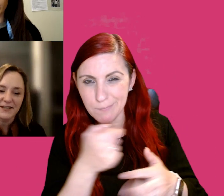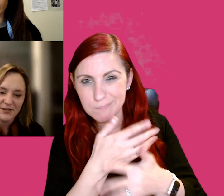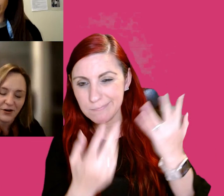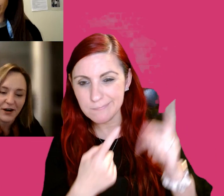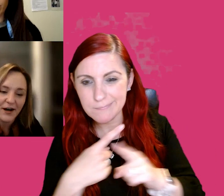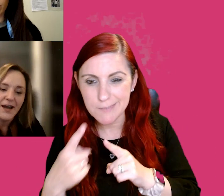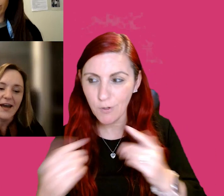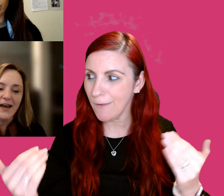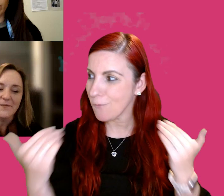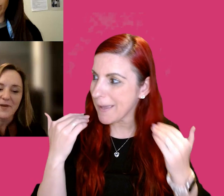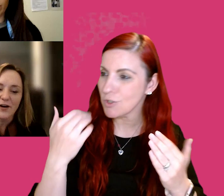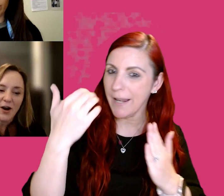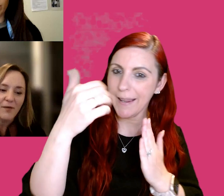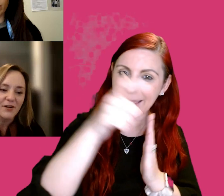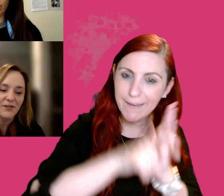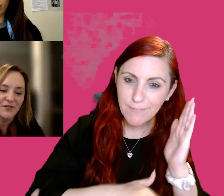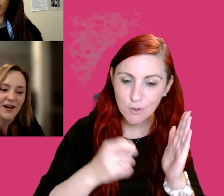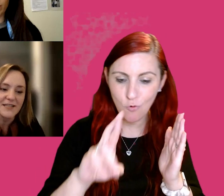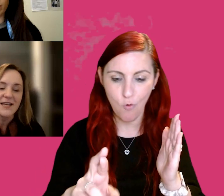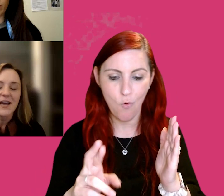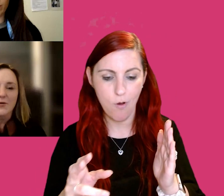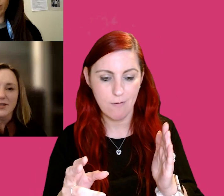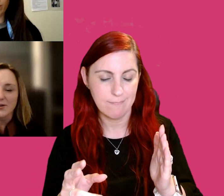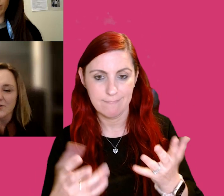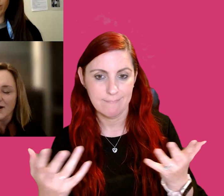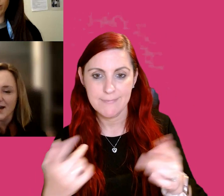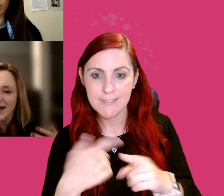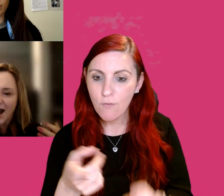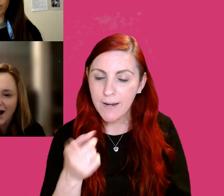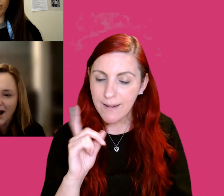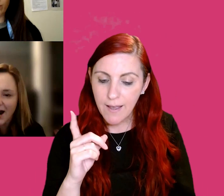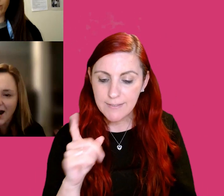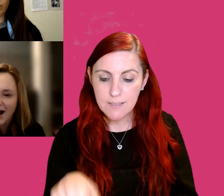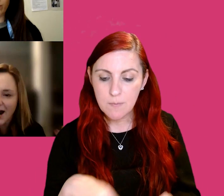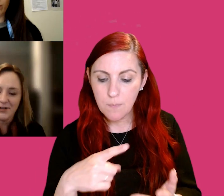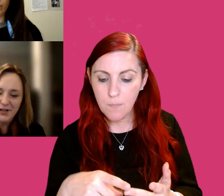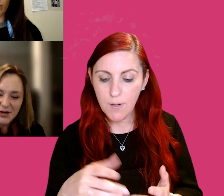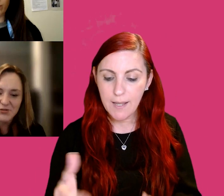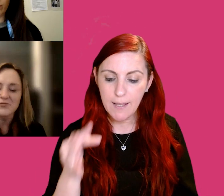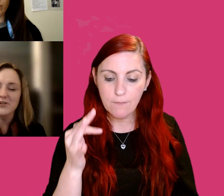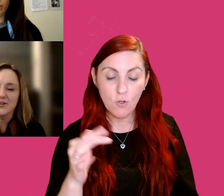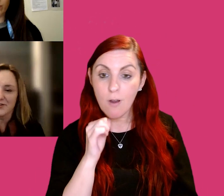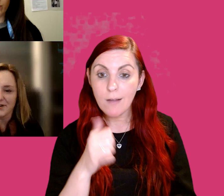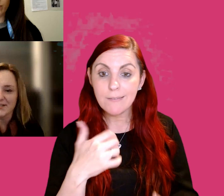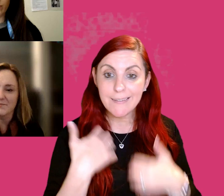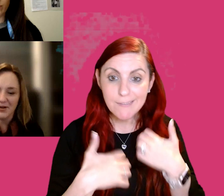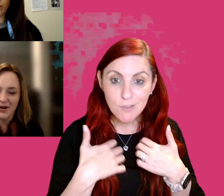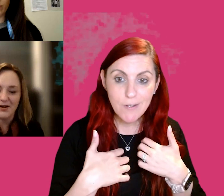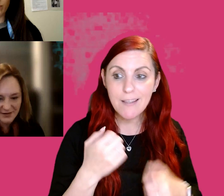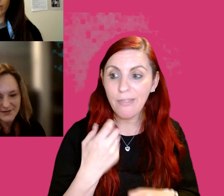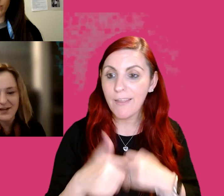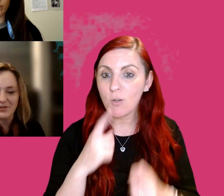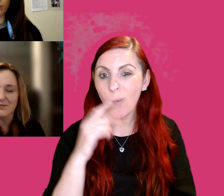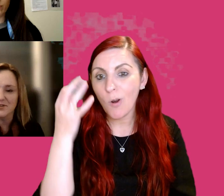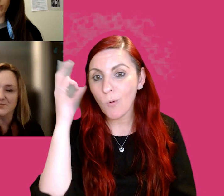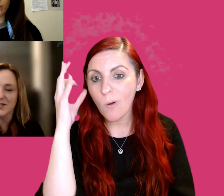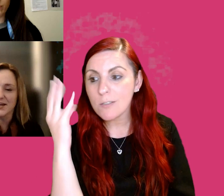flat or um or a comic or advice when you uh are interested you will Google your for example a www